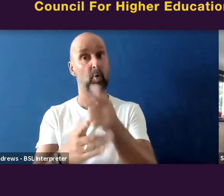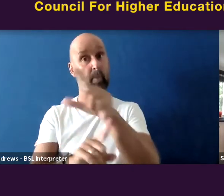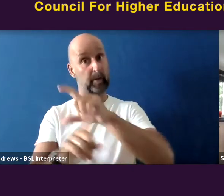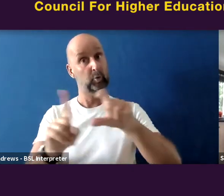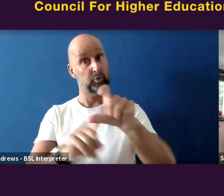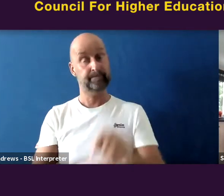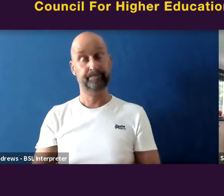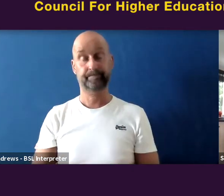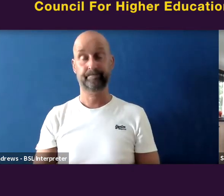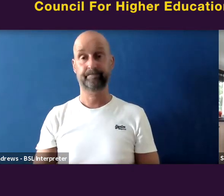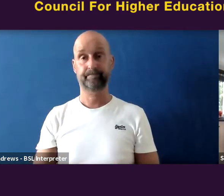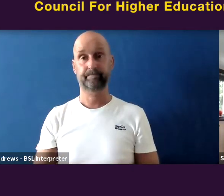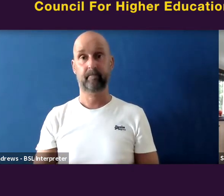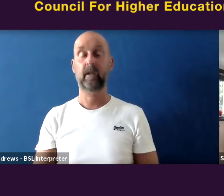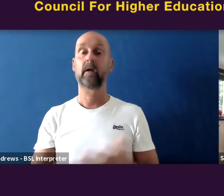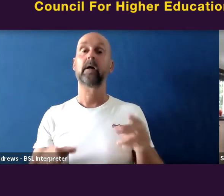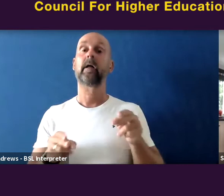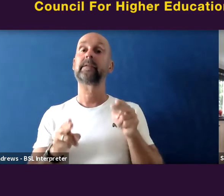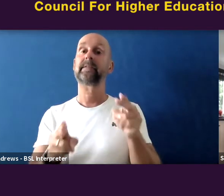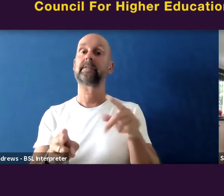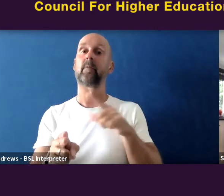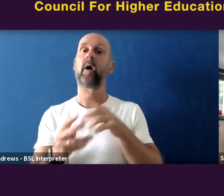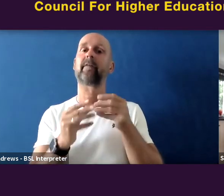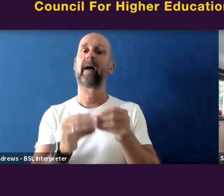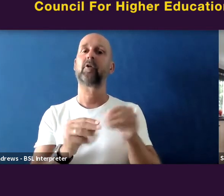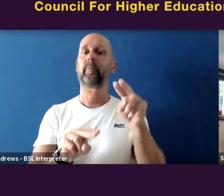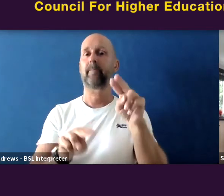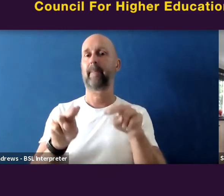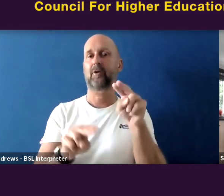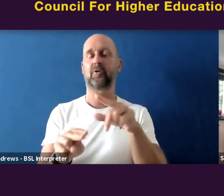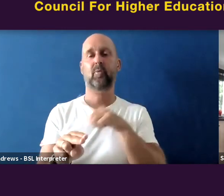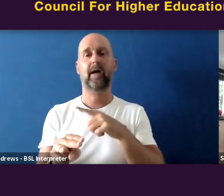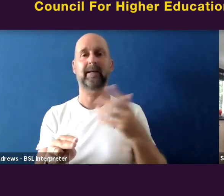In the current system where value has been measured purely on salary metrics,